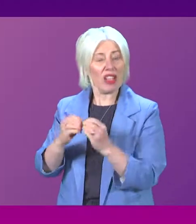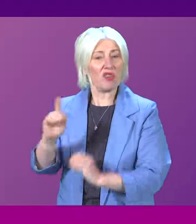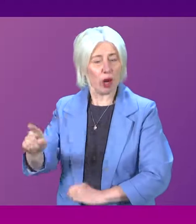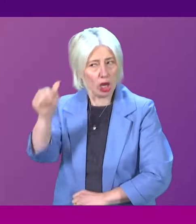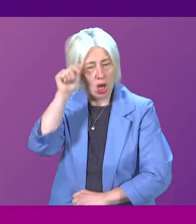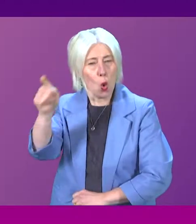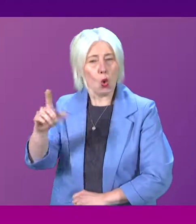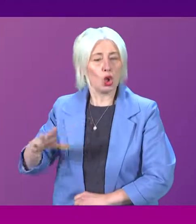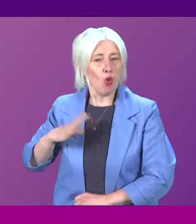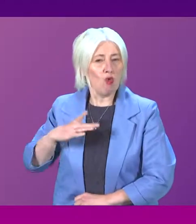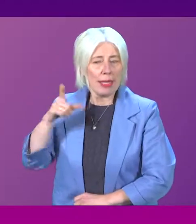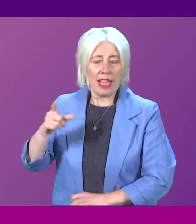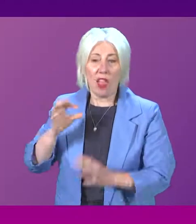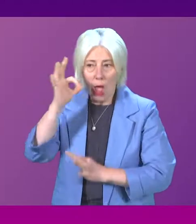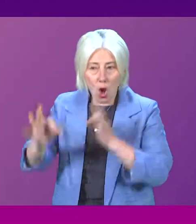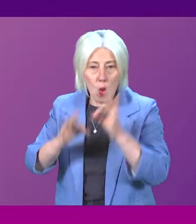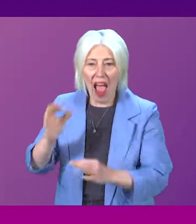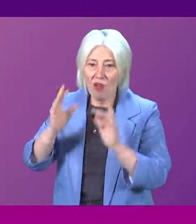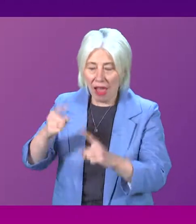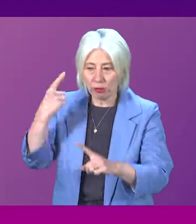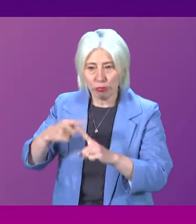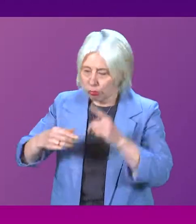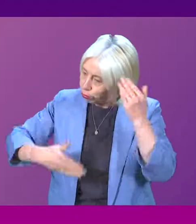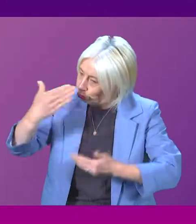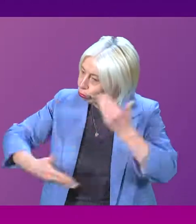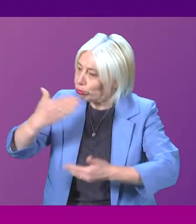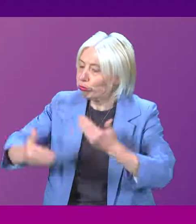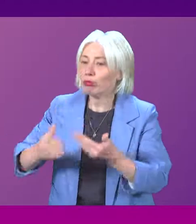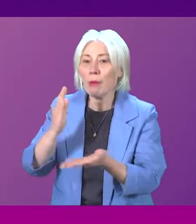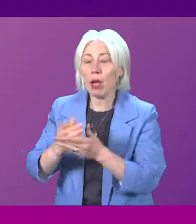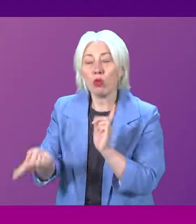to ensure that the inquiry progresses and delivers at pace, in order that lessons can